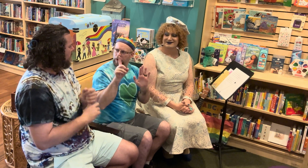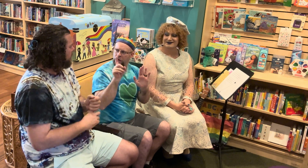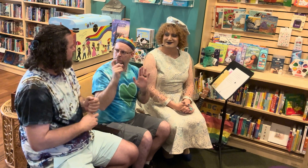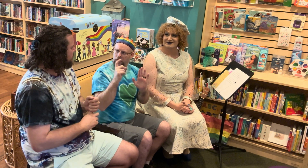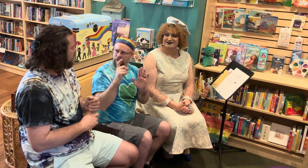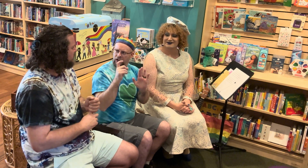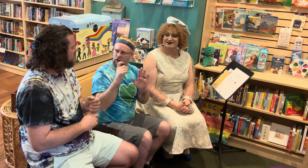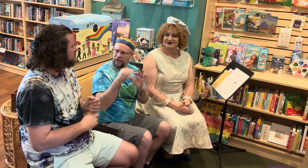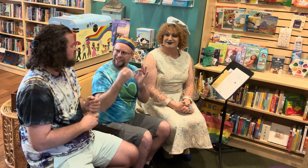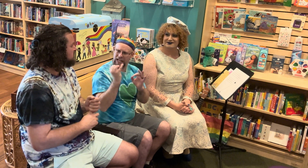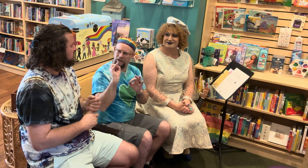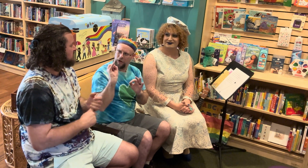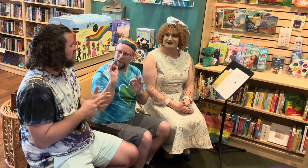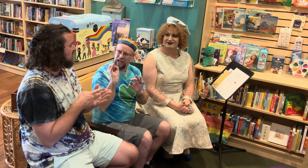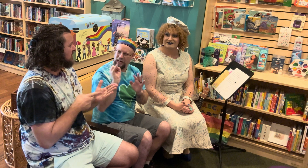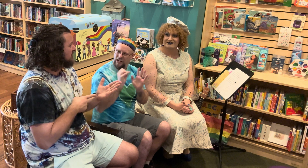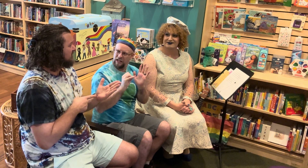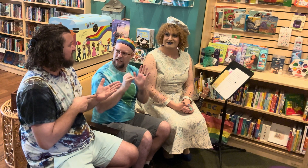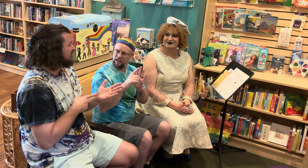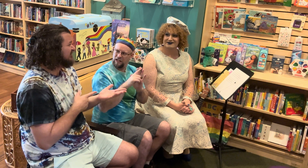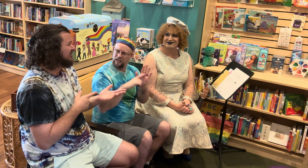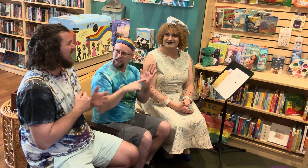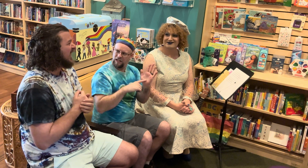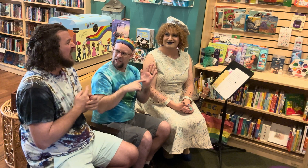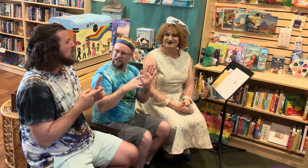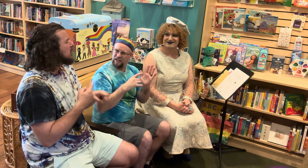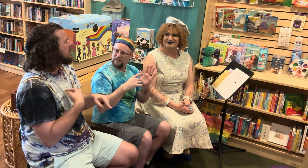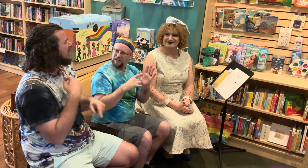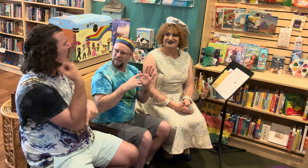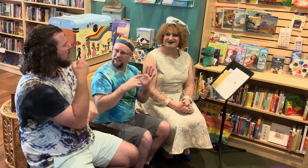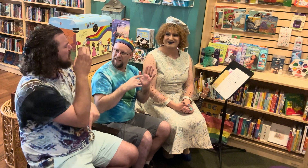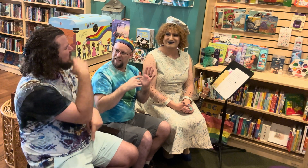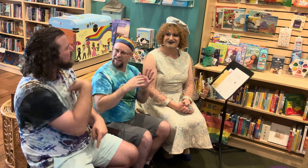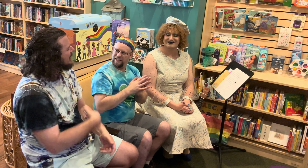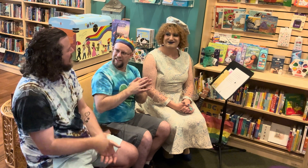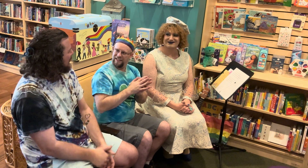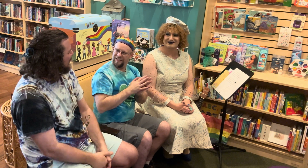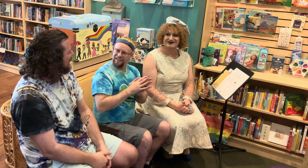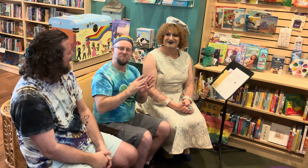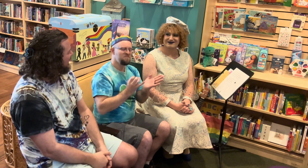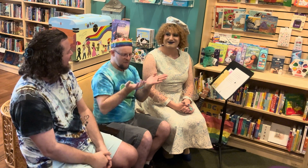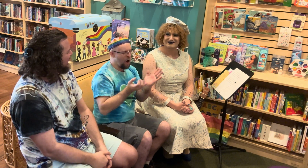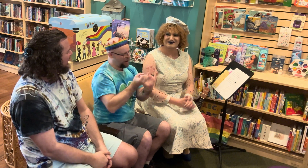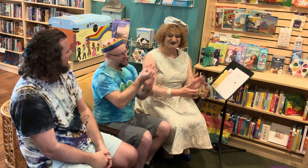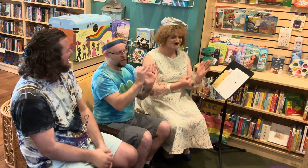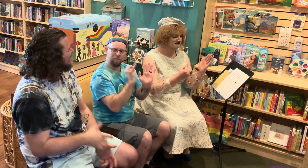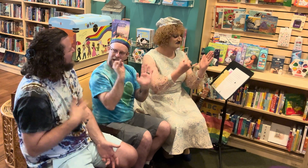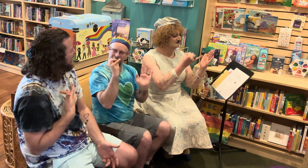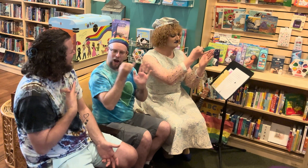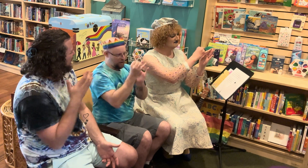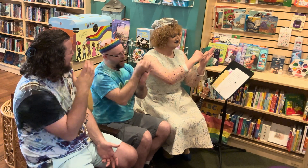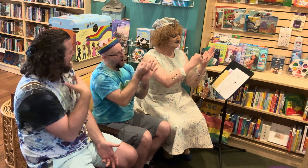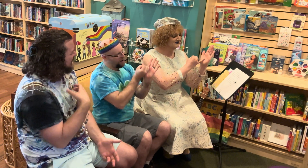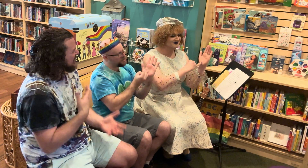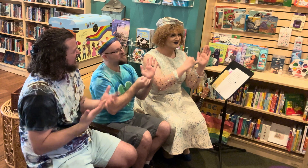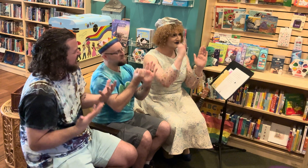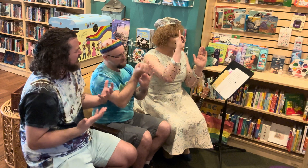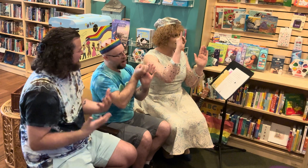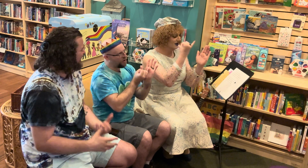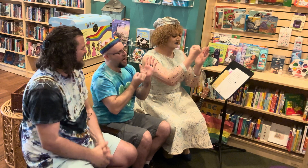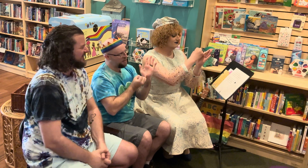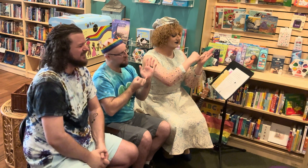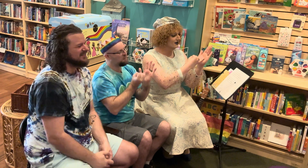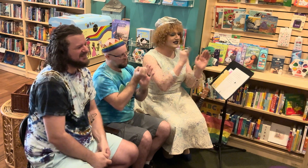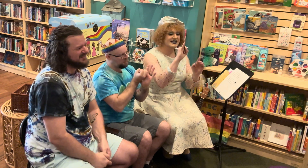with your pointer finger instead of your pinky? ZAE: To me, it looks weird. AARON: Okay, so pinky! Okay. CALI: This is